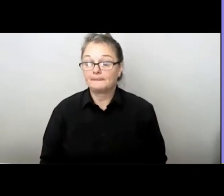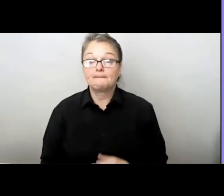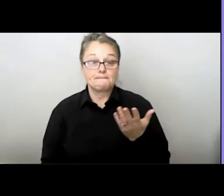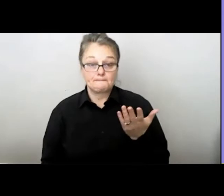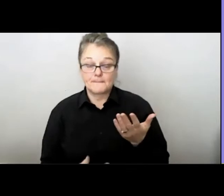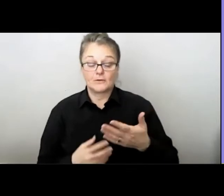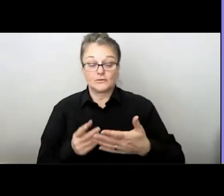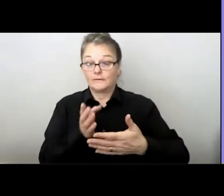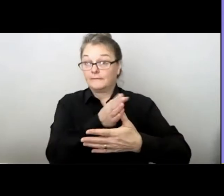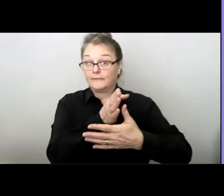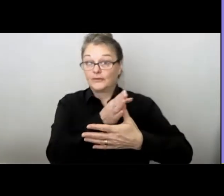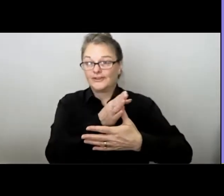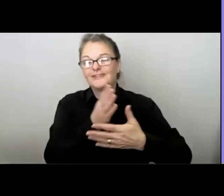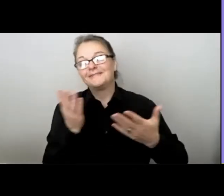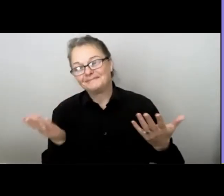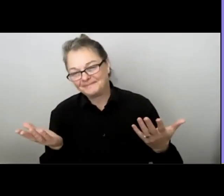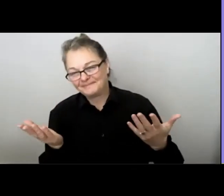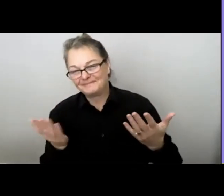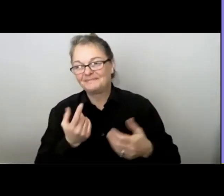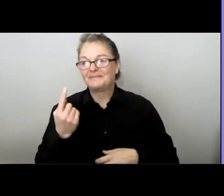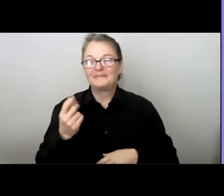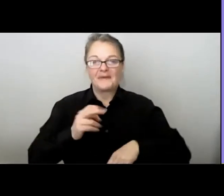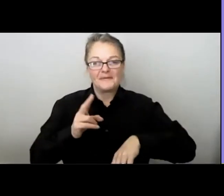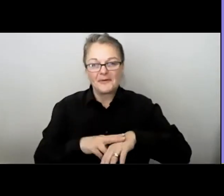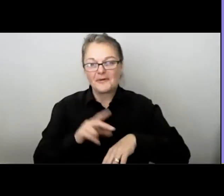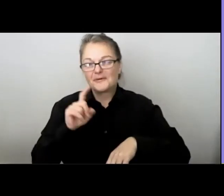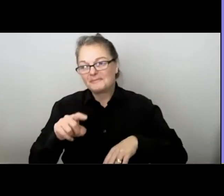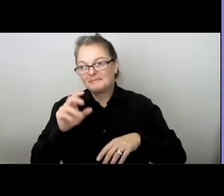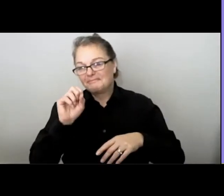FIRST, WE’LL DEAL WITH SOME OF THOSE NECESSARY HOUSEKEEPING ITEMS.